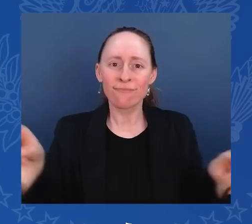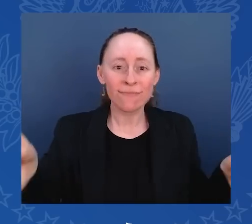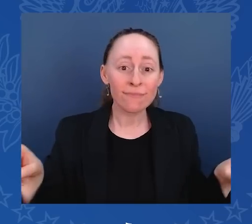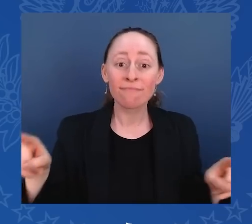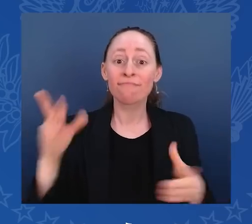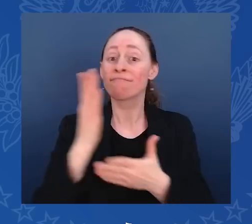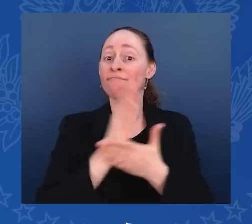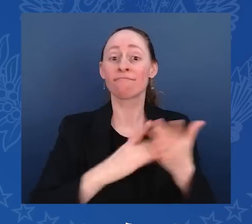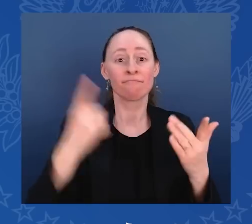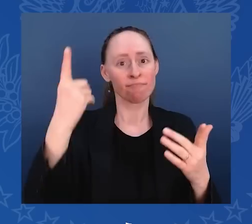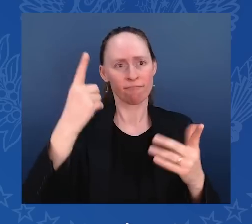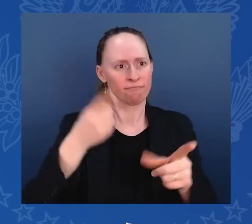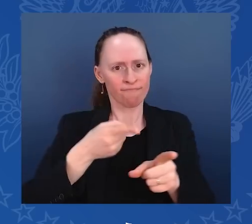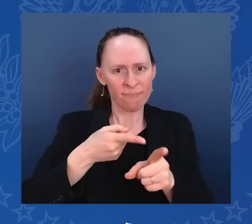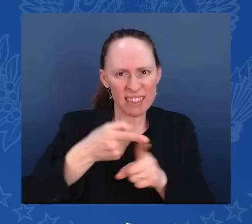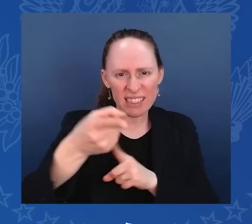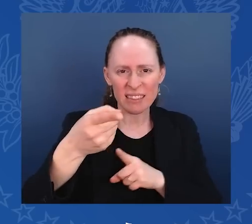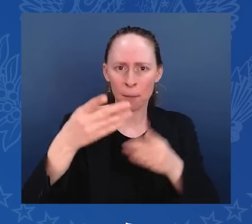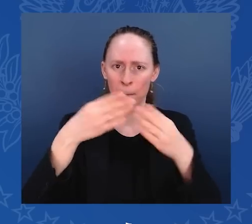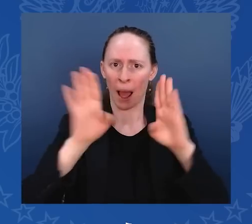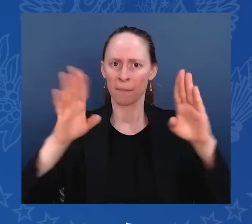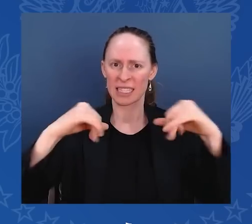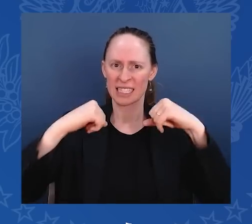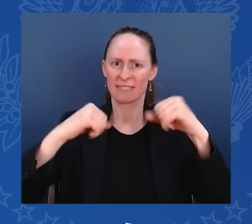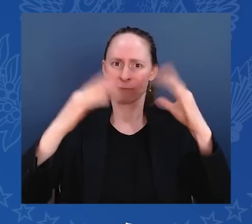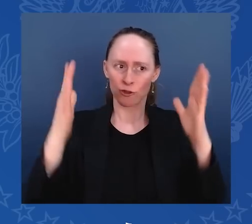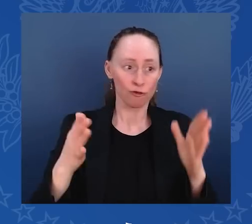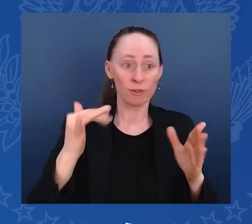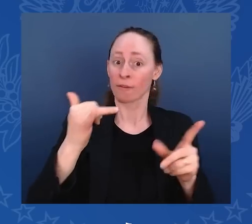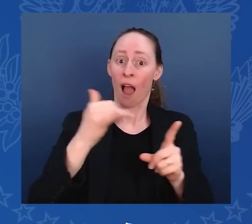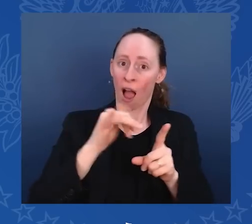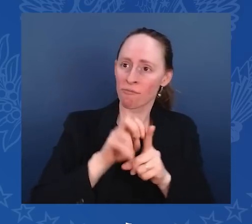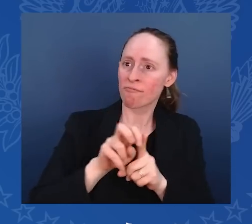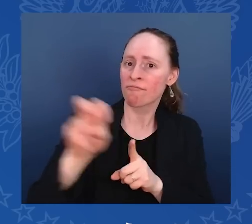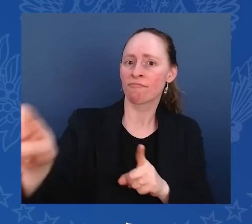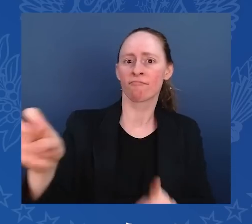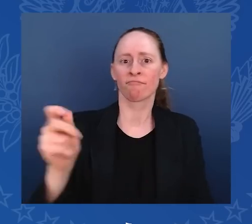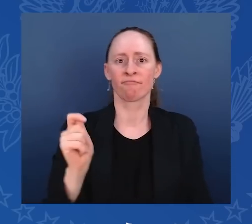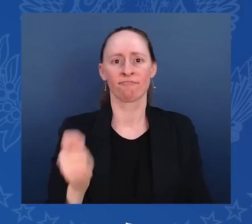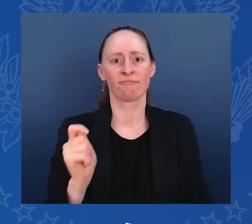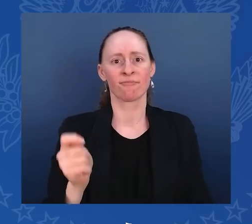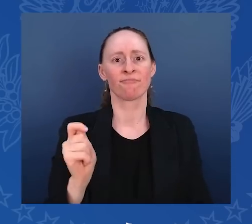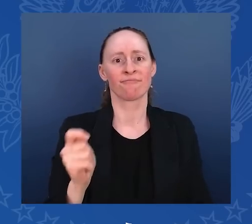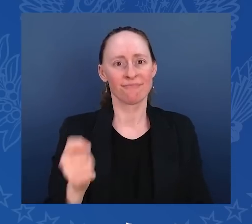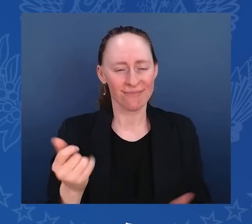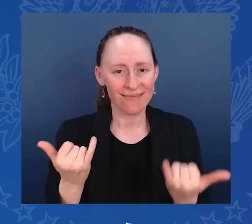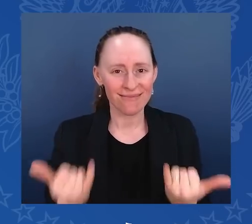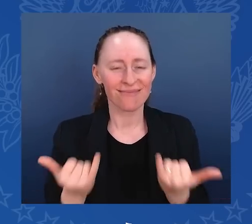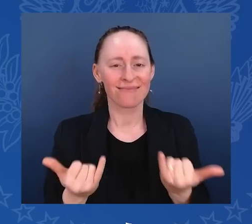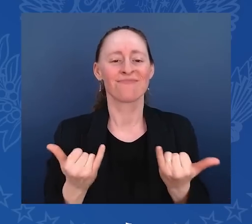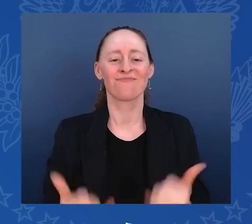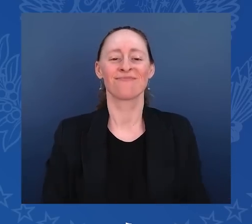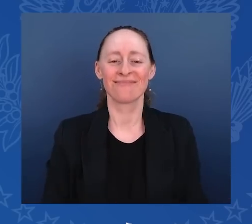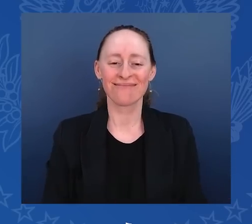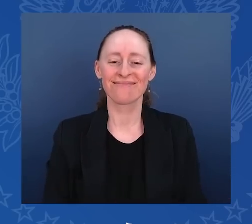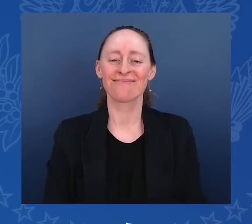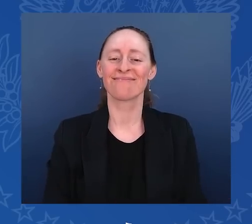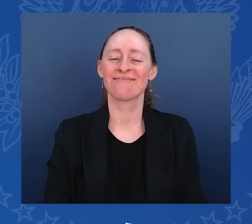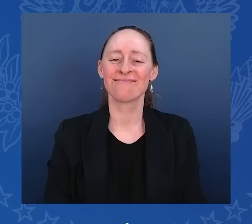who have been prosecutors and plaintiffs attorneys, which has been a -- a distant past in the -- of -- of courts.